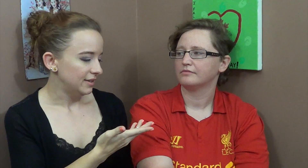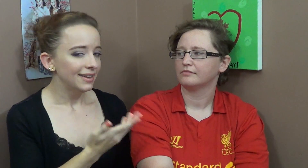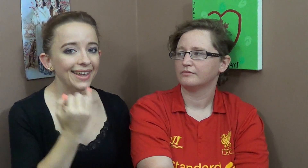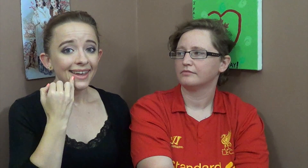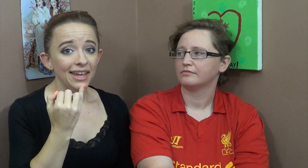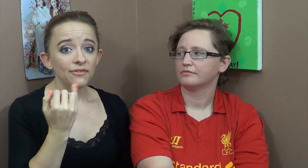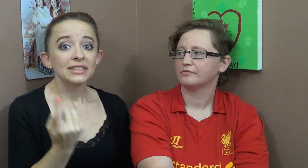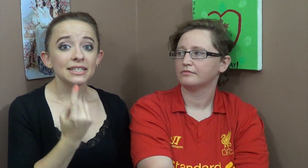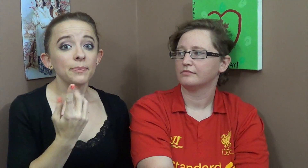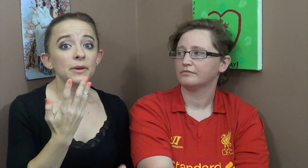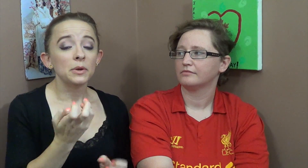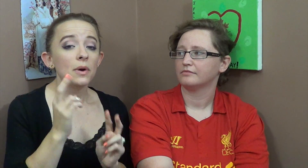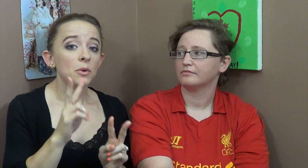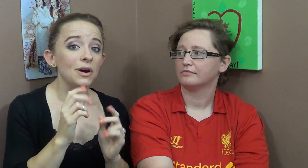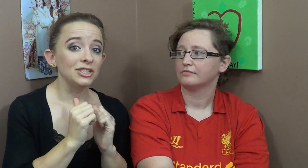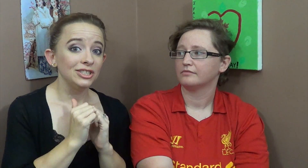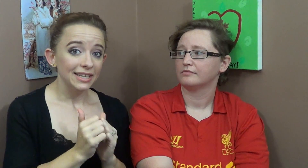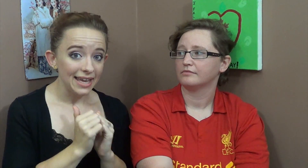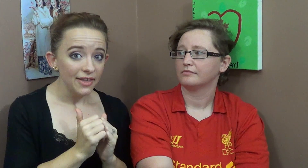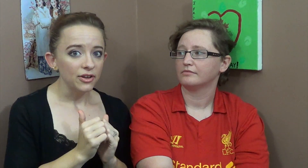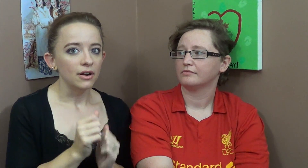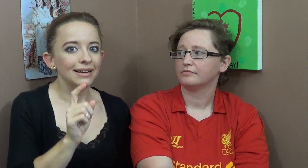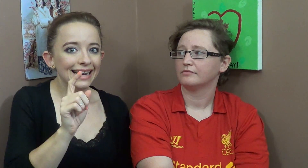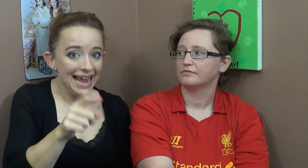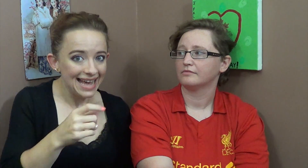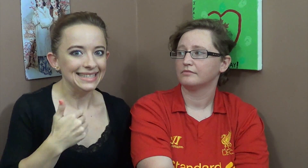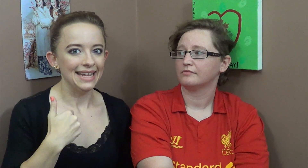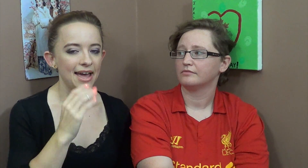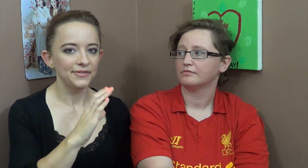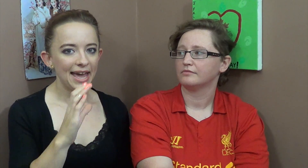watching. If it's something we want to watch together it has to have